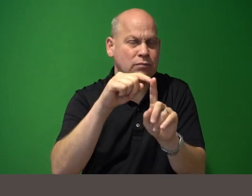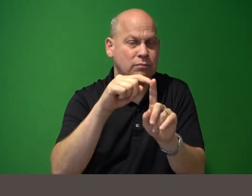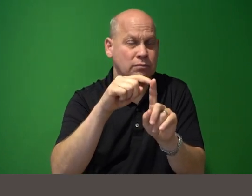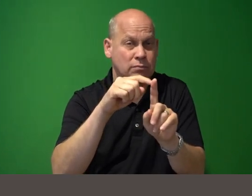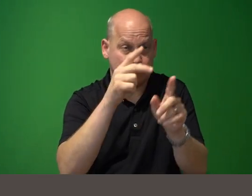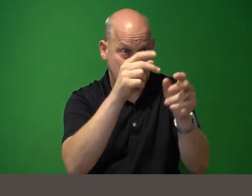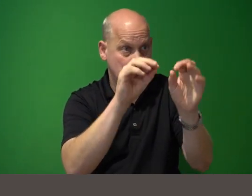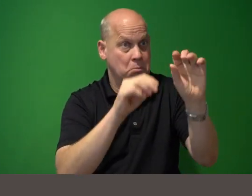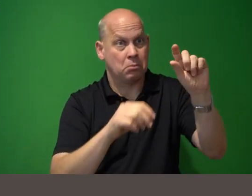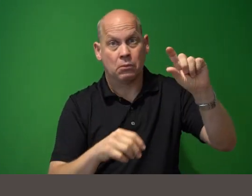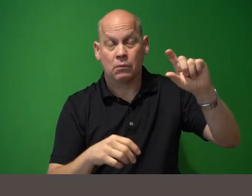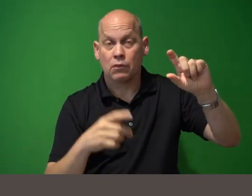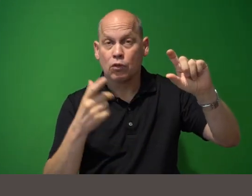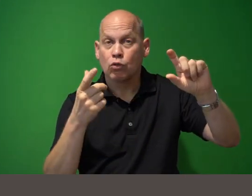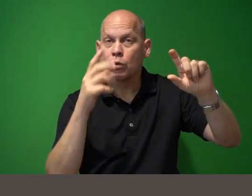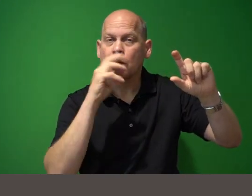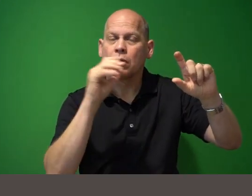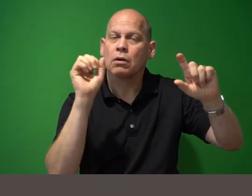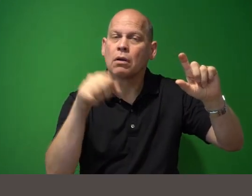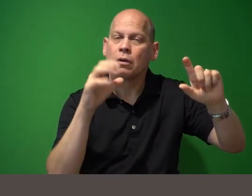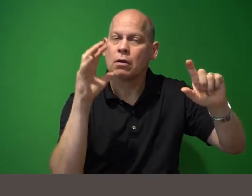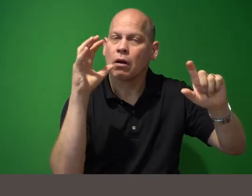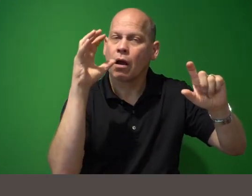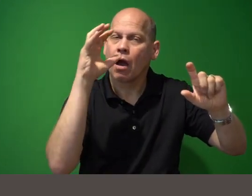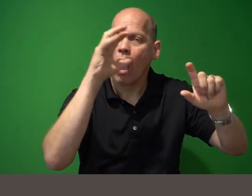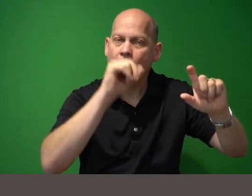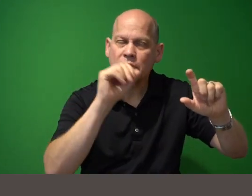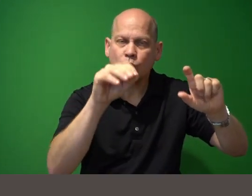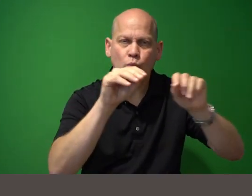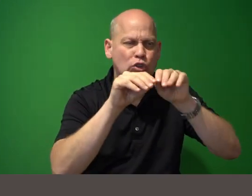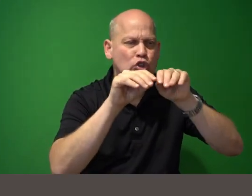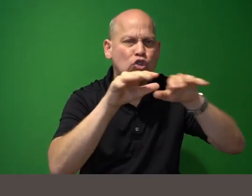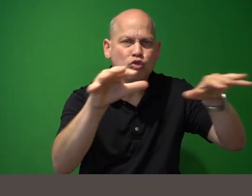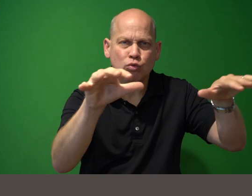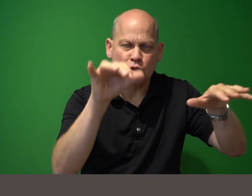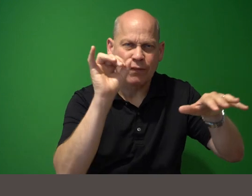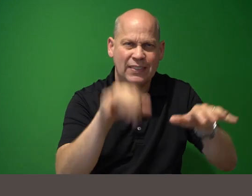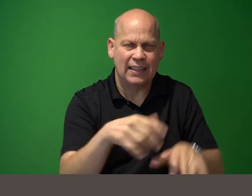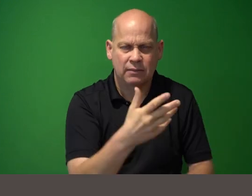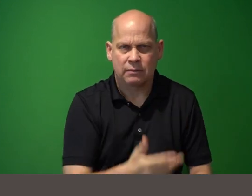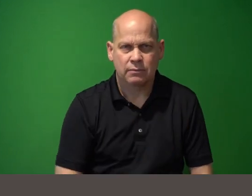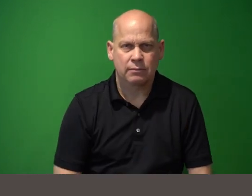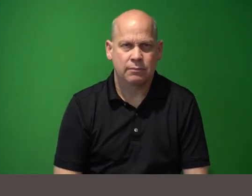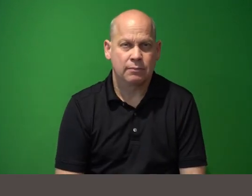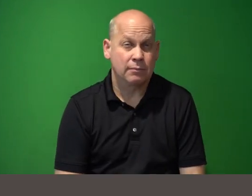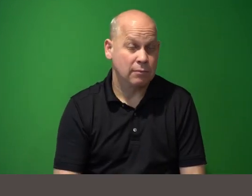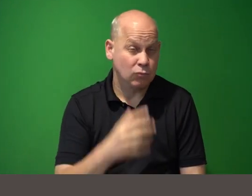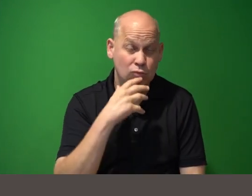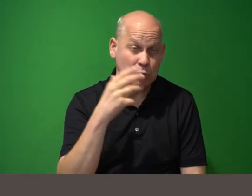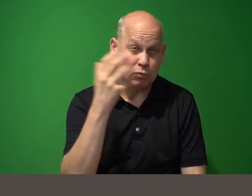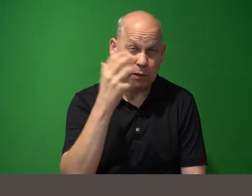it can be approximated with a distribution of this form. And the remarkable thing is that regardless